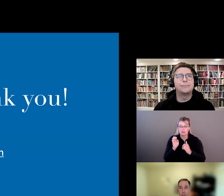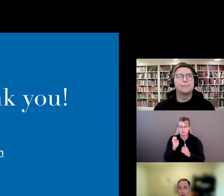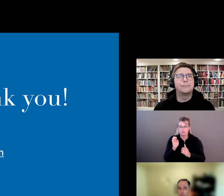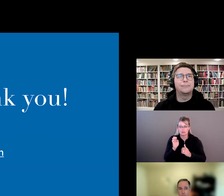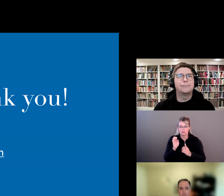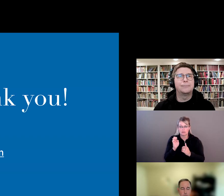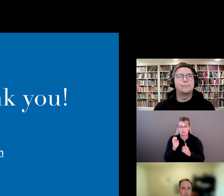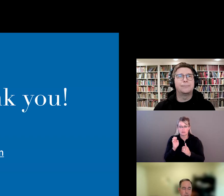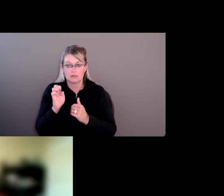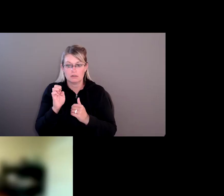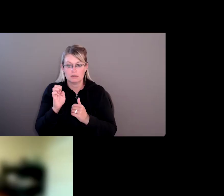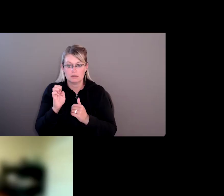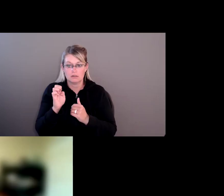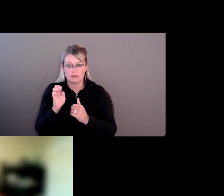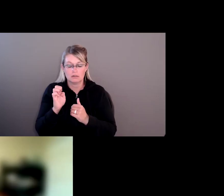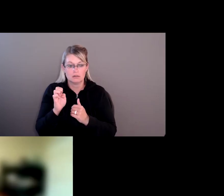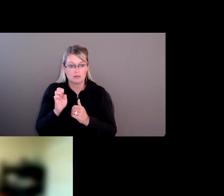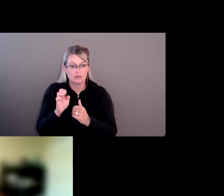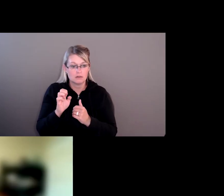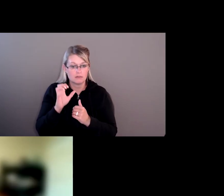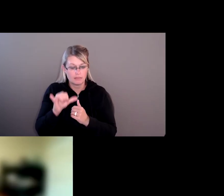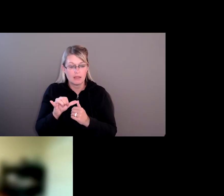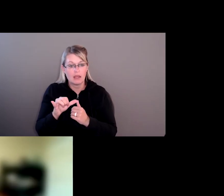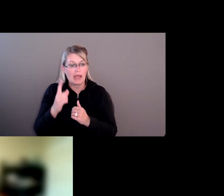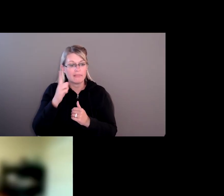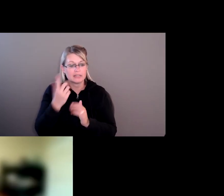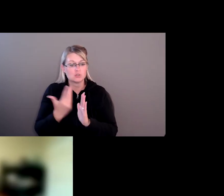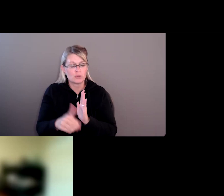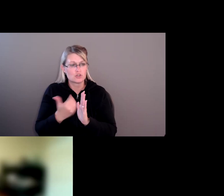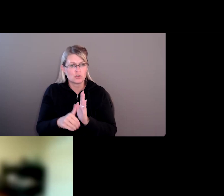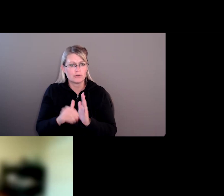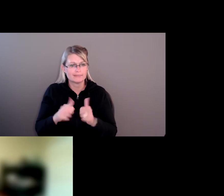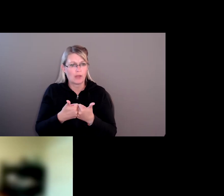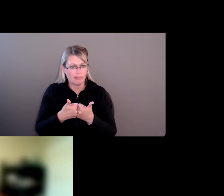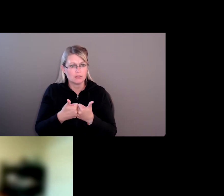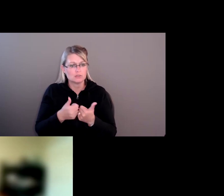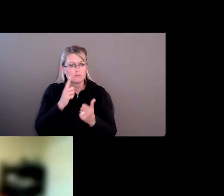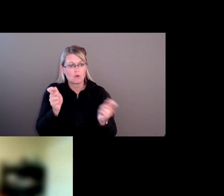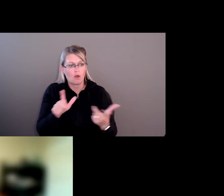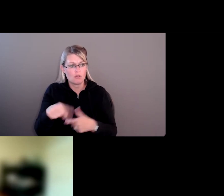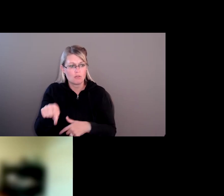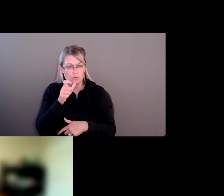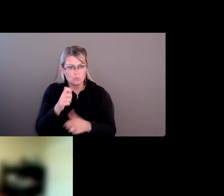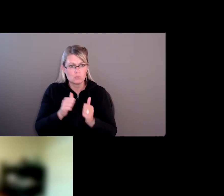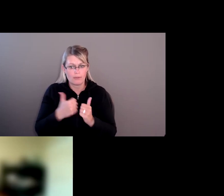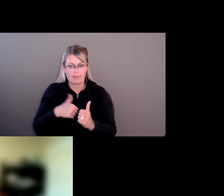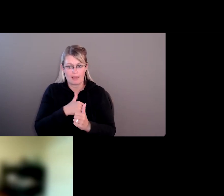this off and so it's I think a recurring challenge for all of those of us who are in this space. The